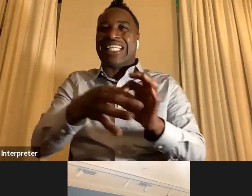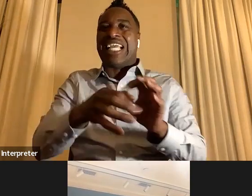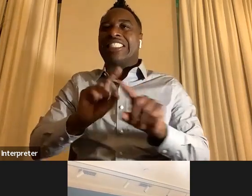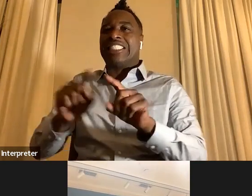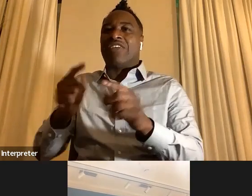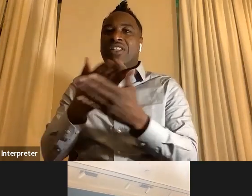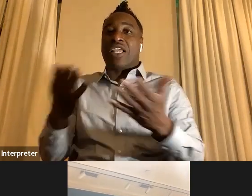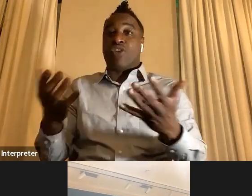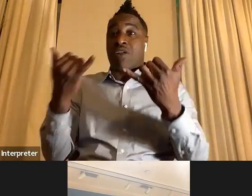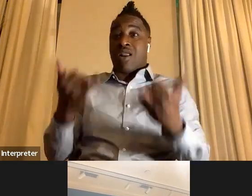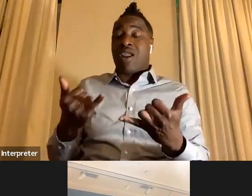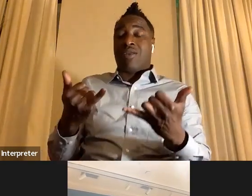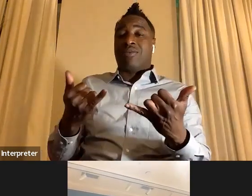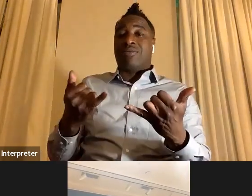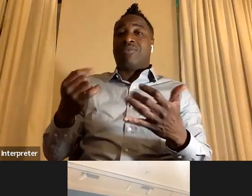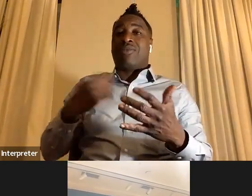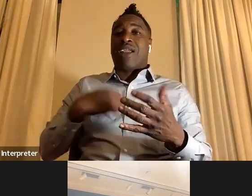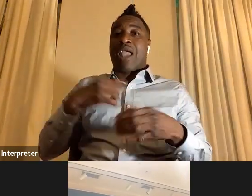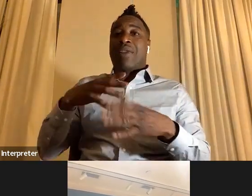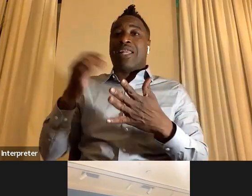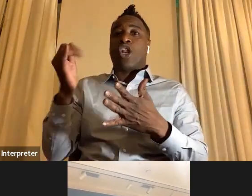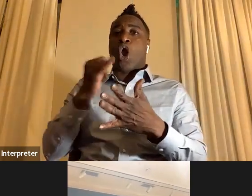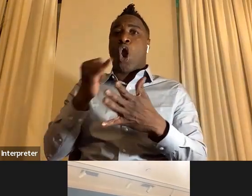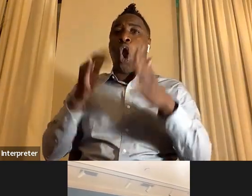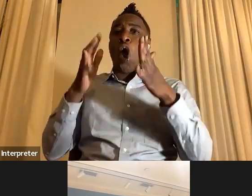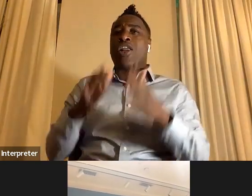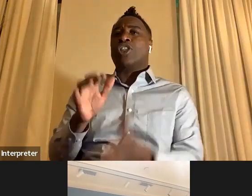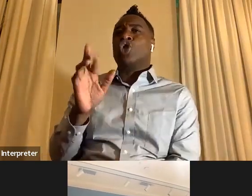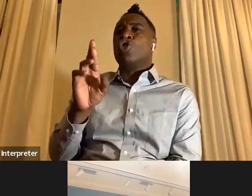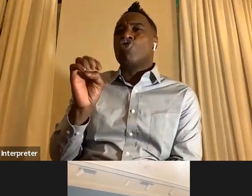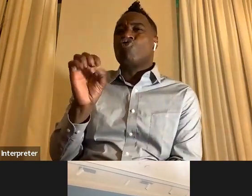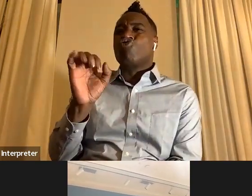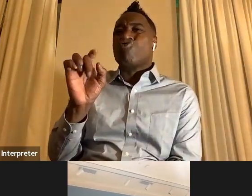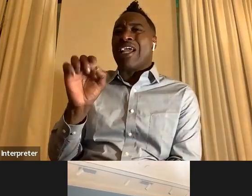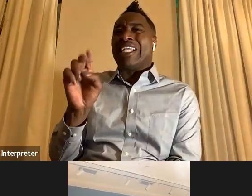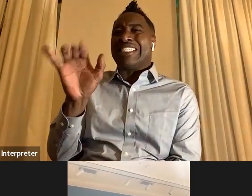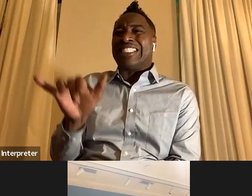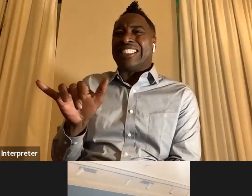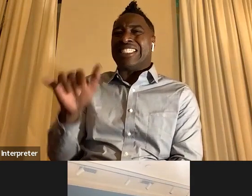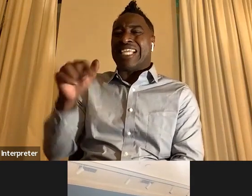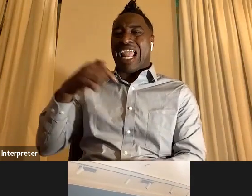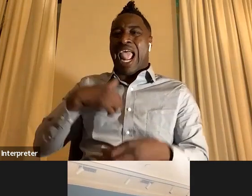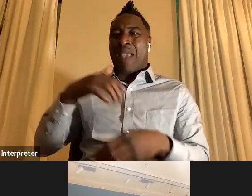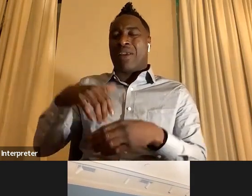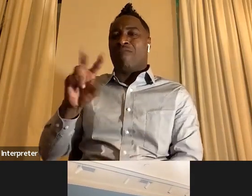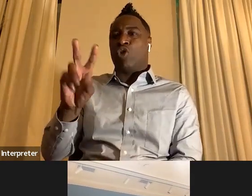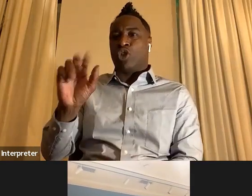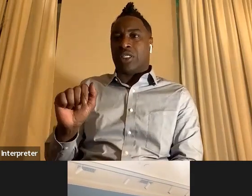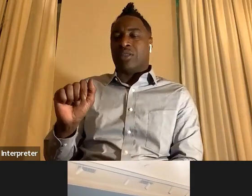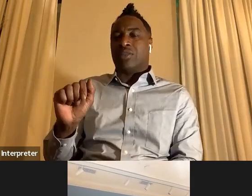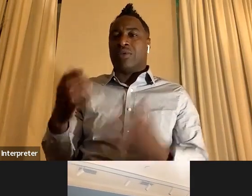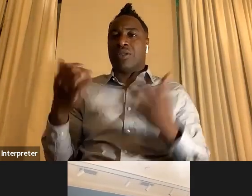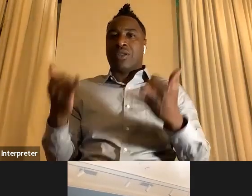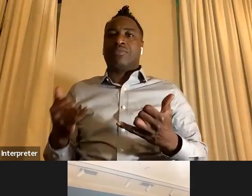I happen to be at an artist residency. I'm in San Angelo, Virginia right now and all of us are in studios.